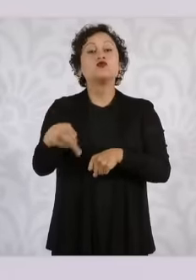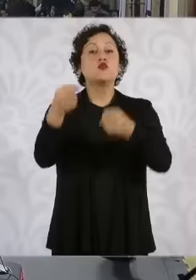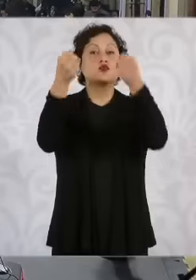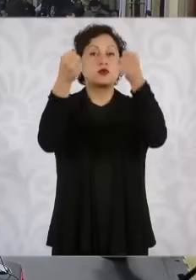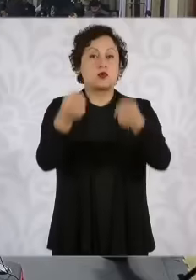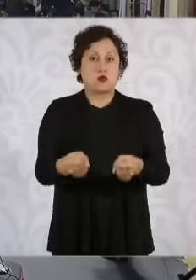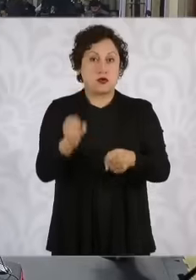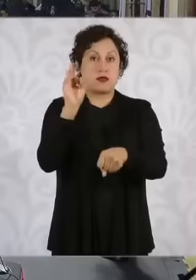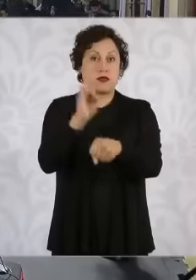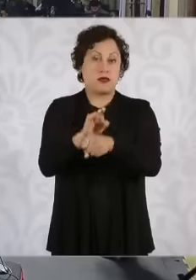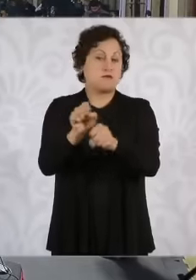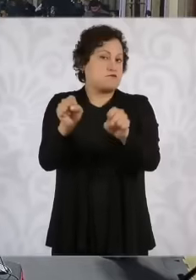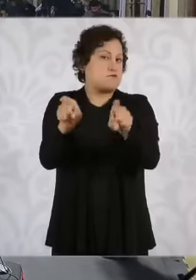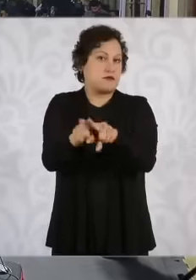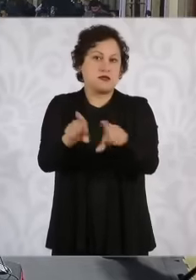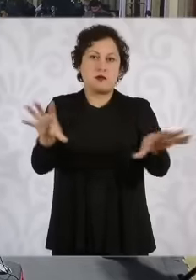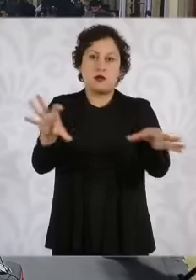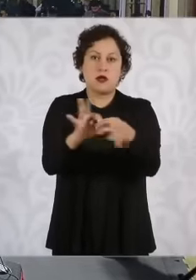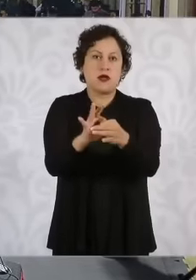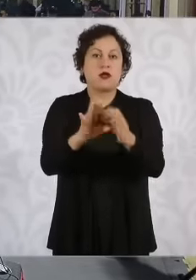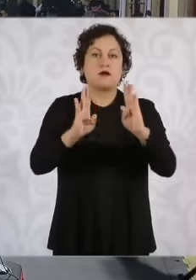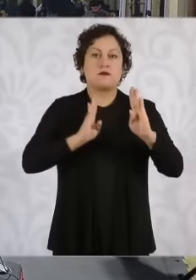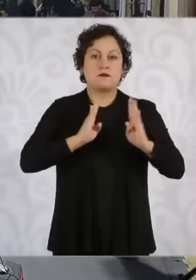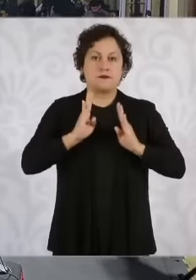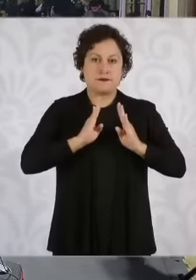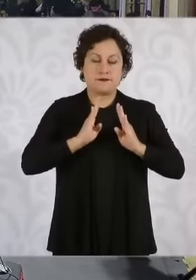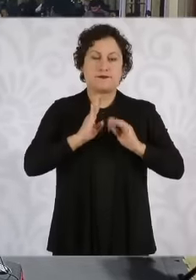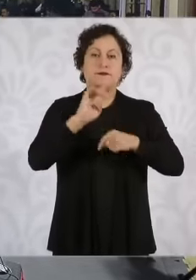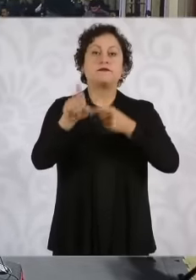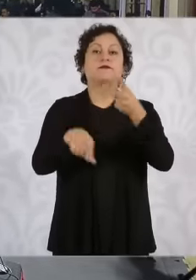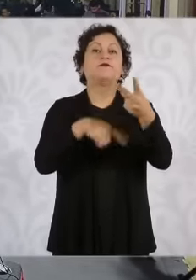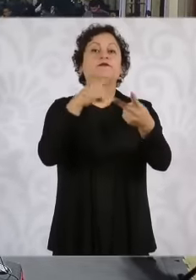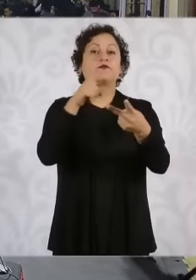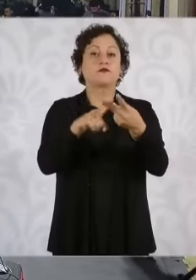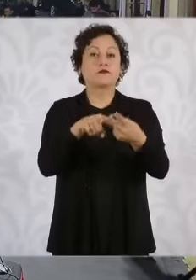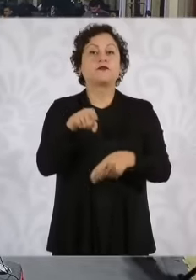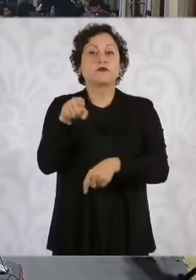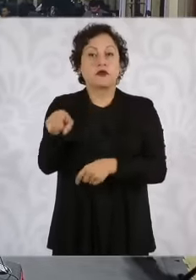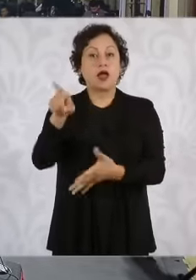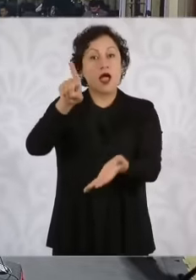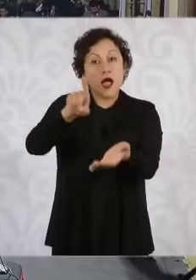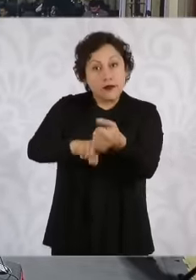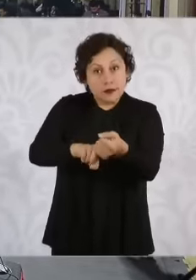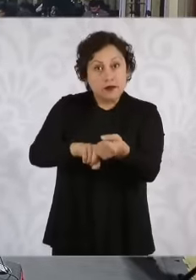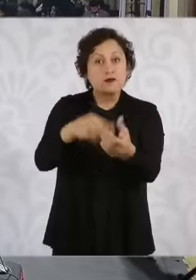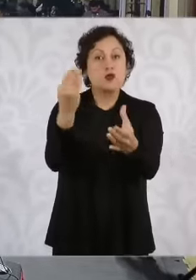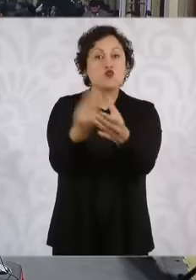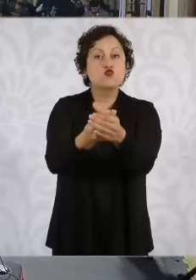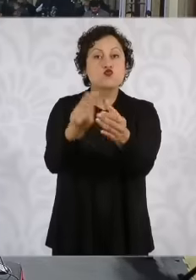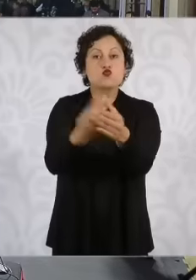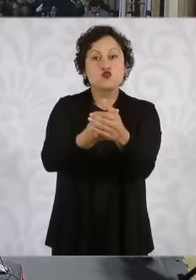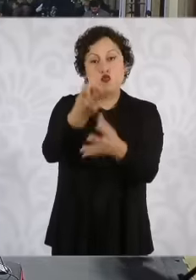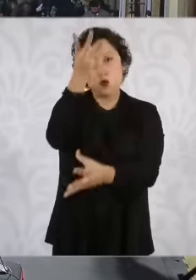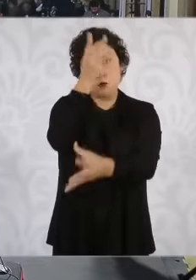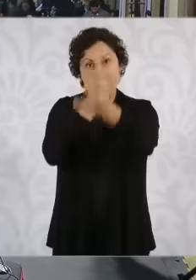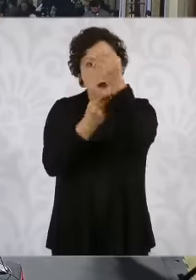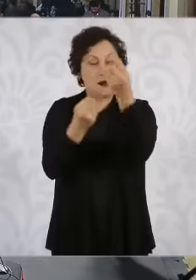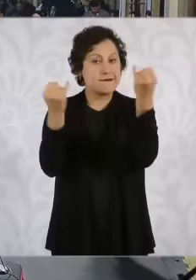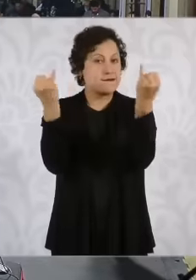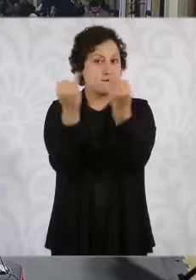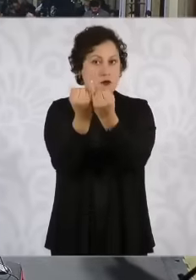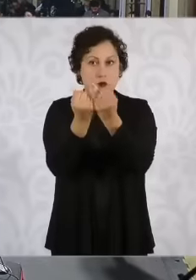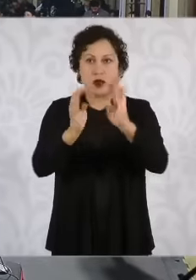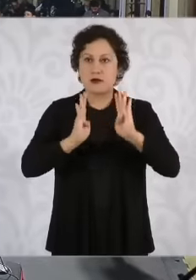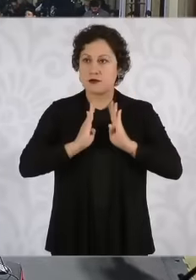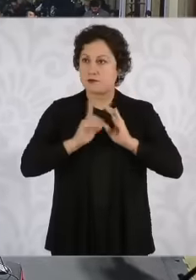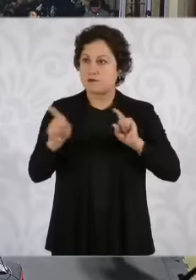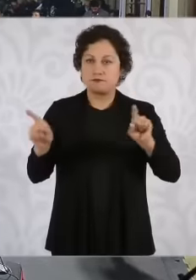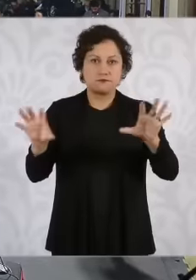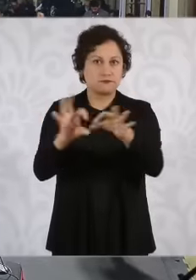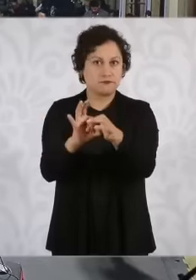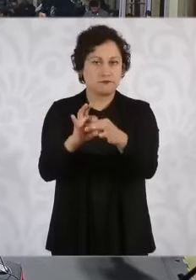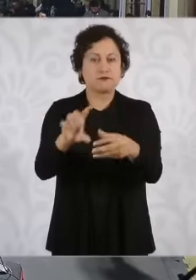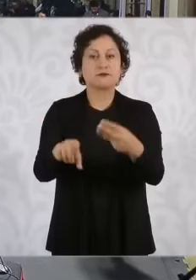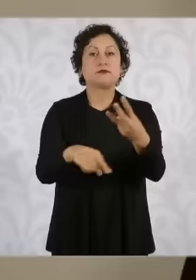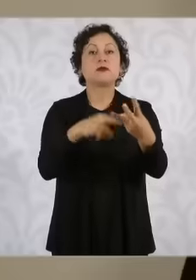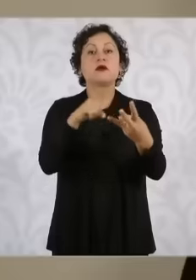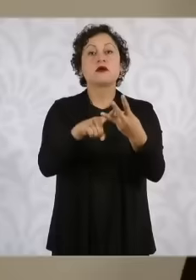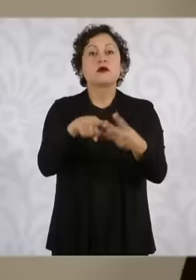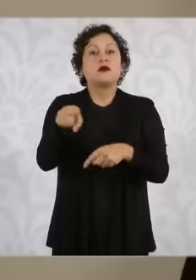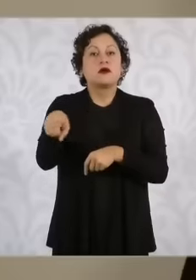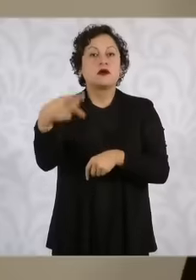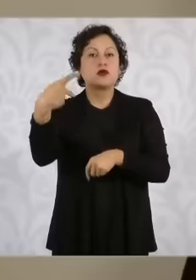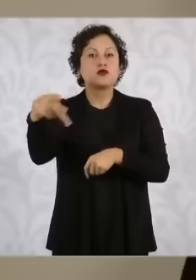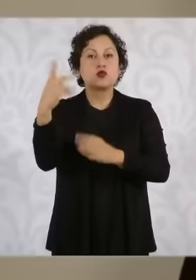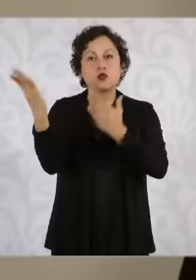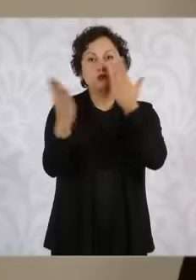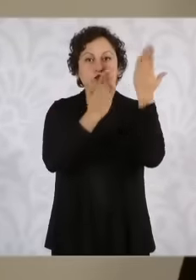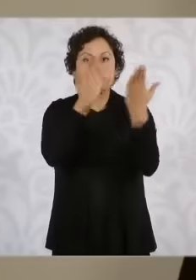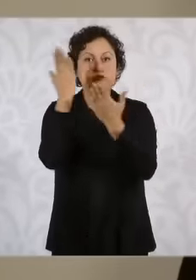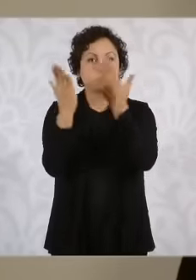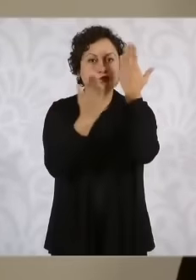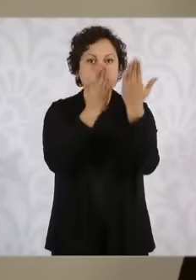army have the training that the elements of the army receive, they have their own career,